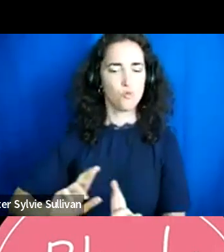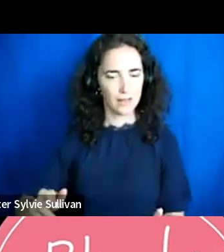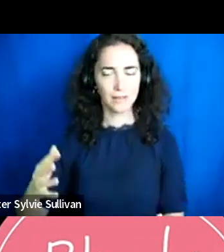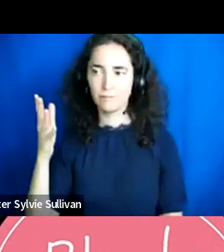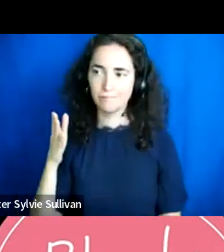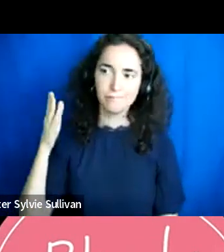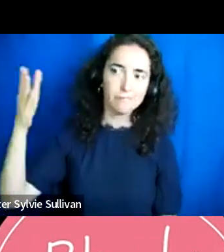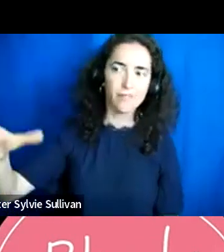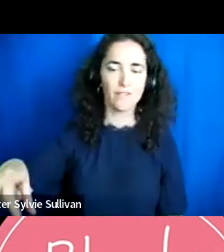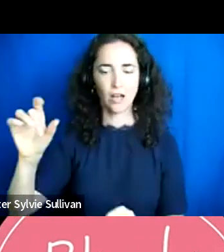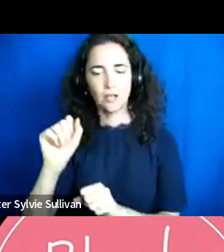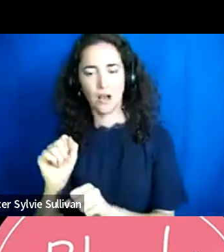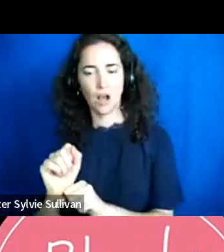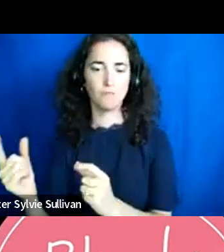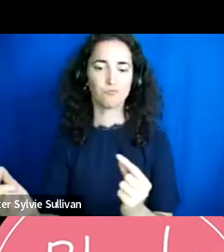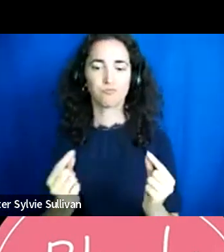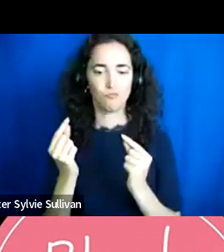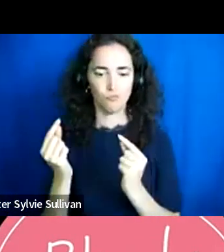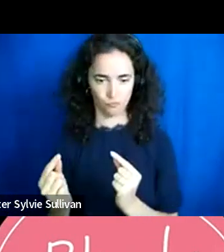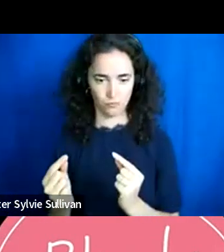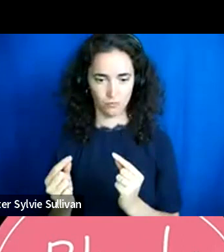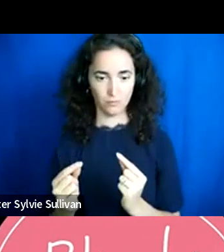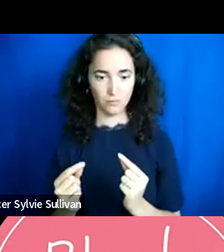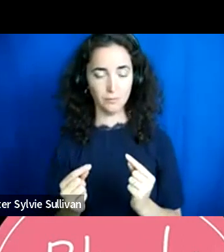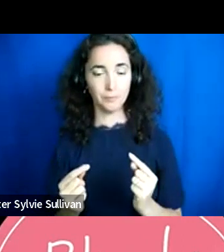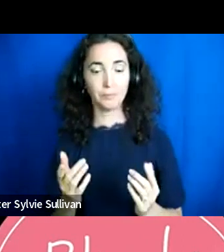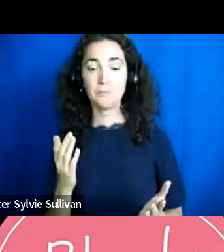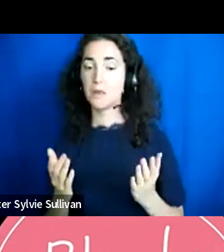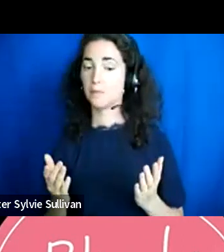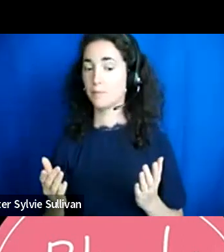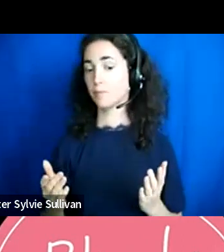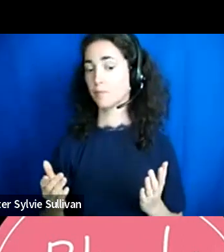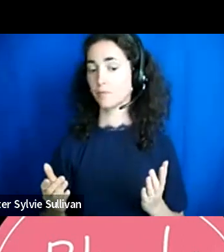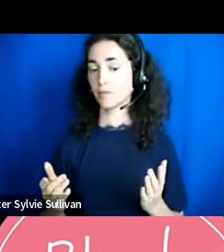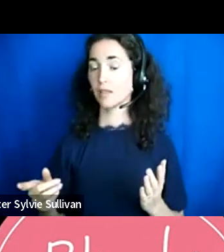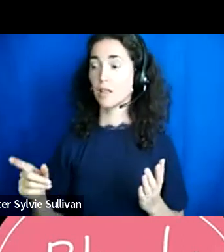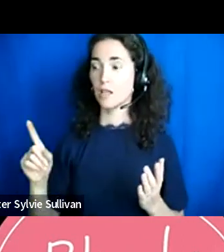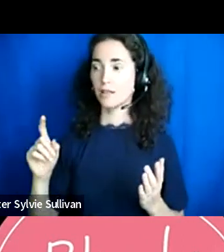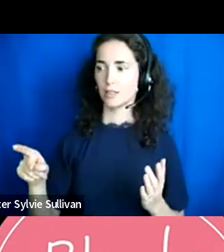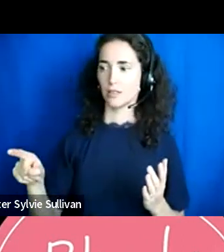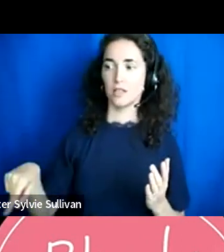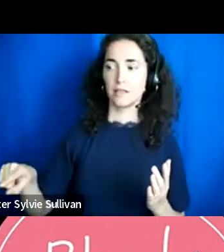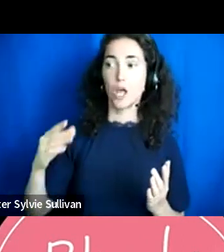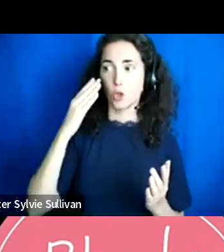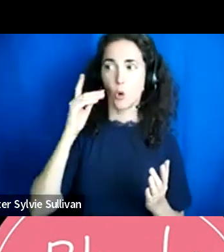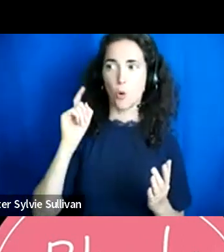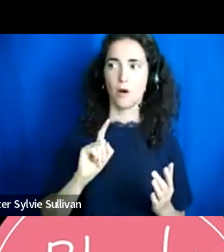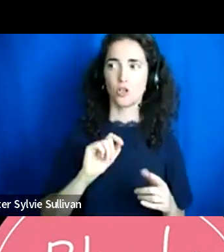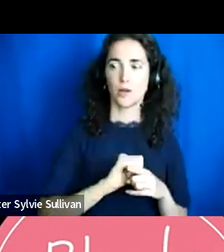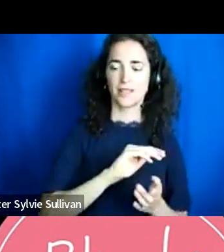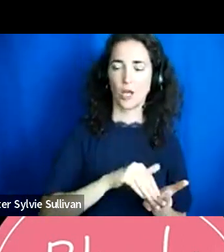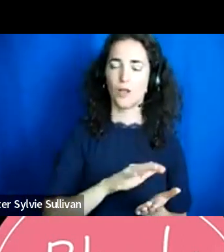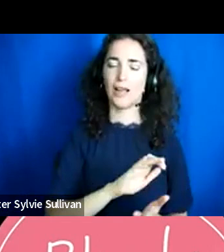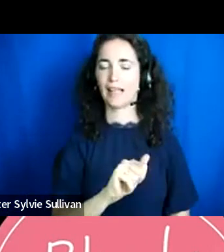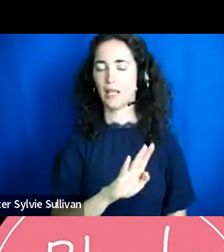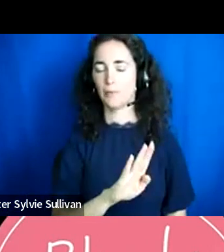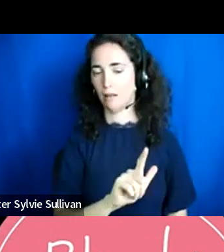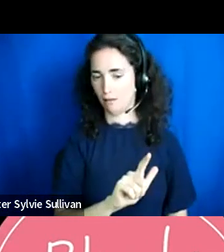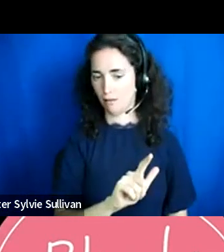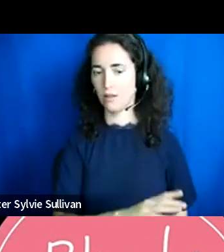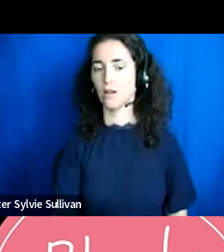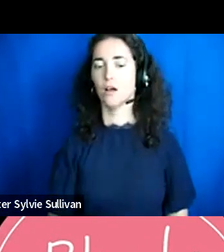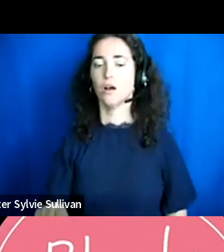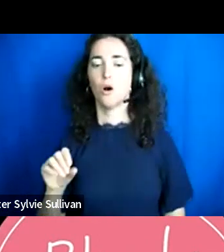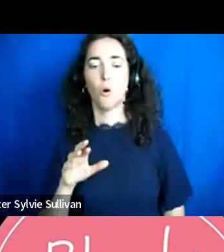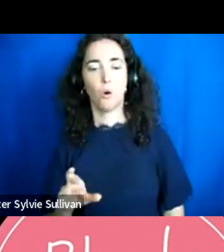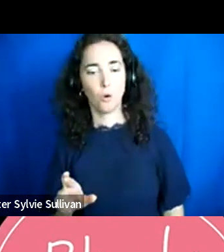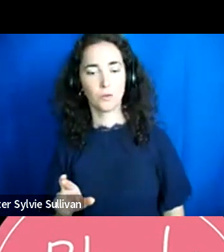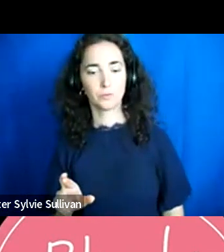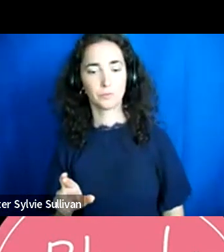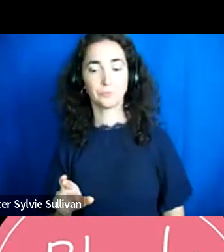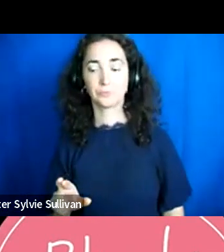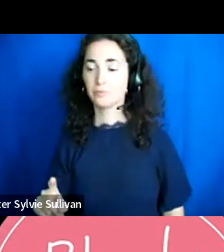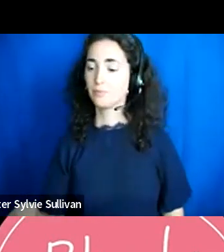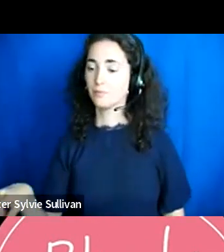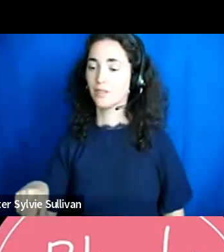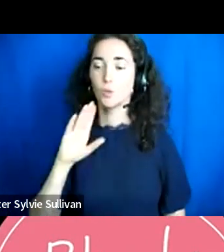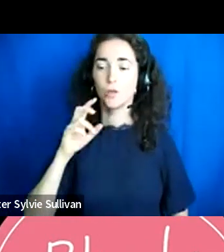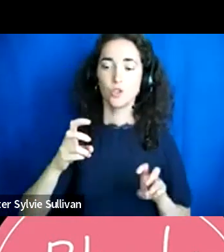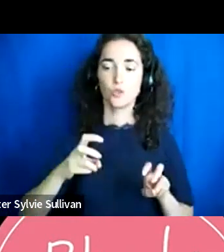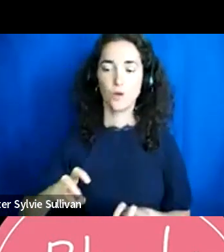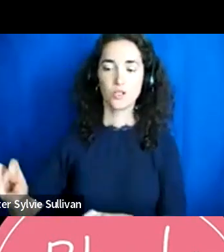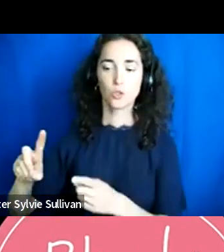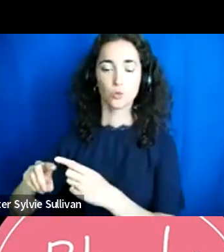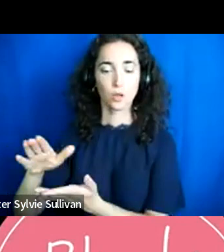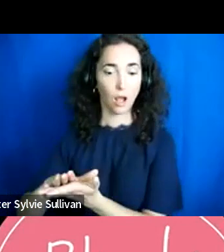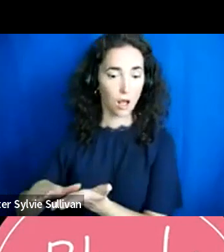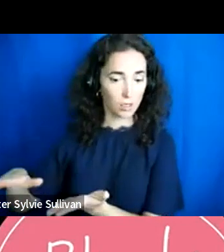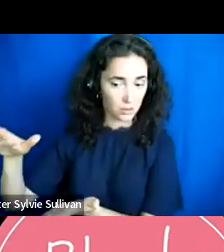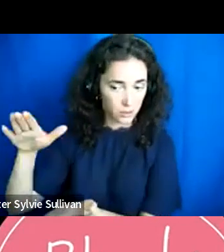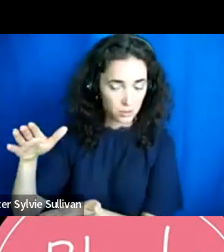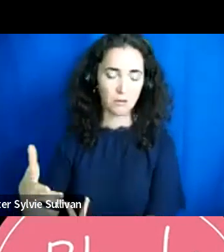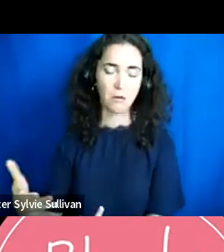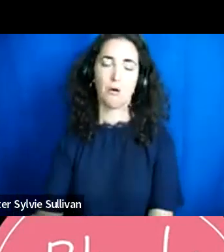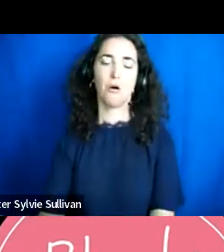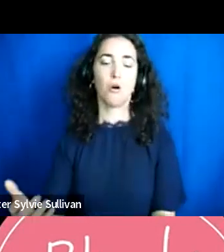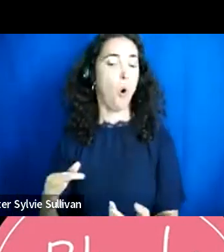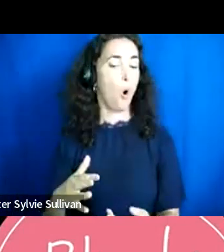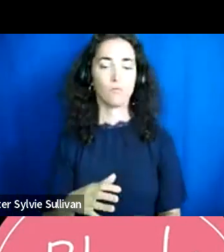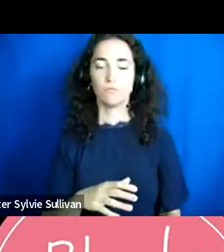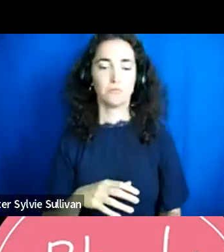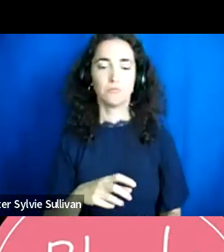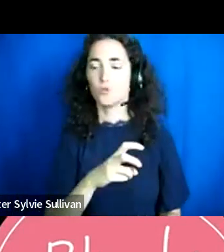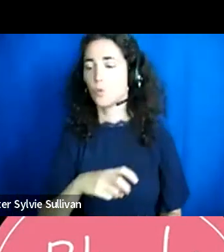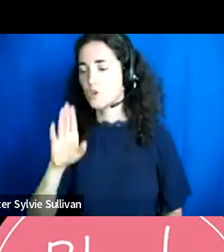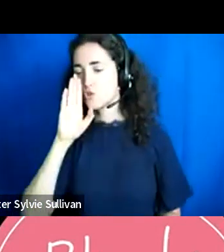employed whether they know that they need to come to a training center like affiliated bond to Louisiana's training center whether they are going to transition into college where they want to go directly into